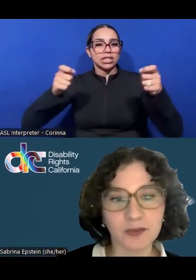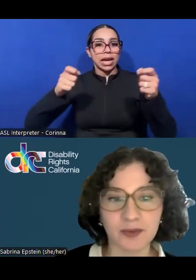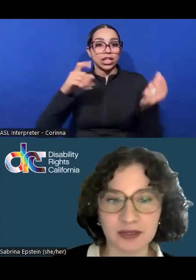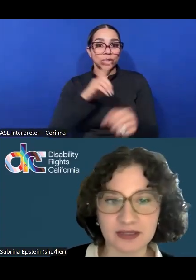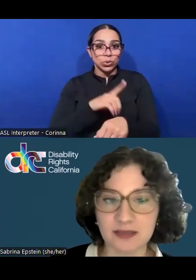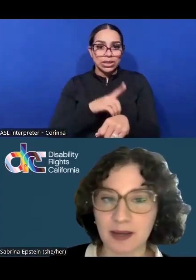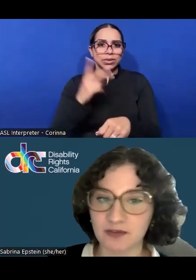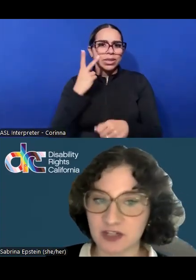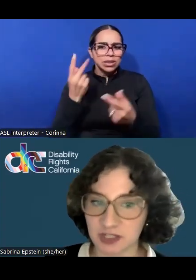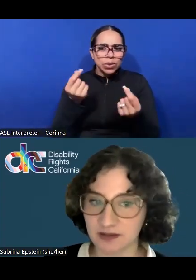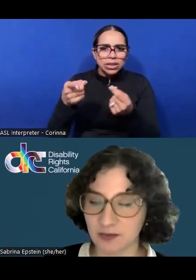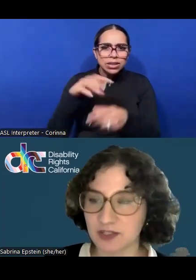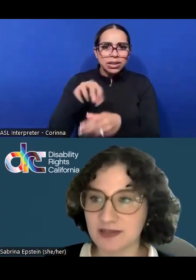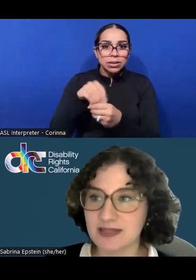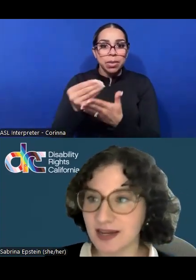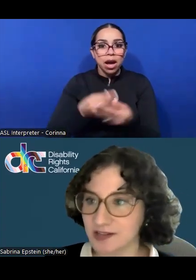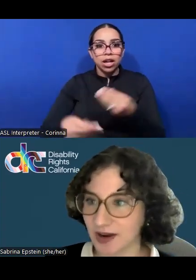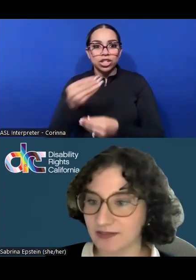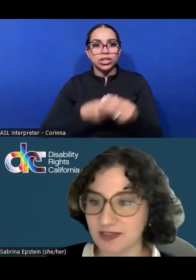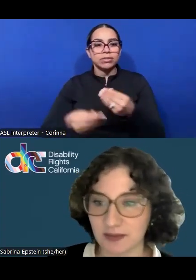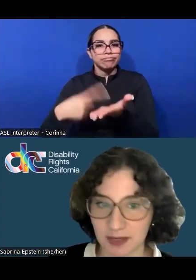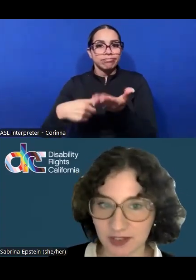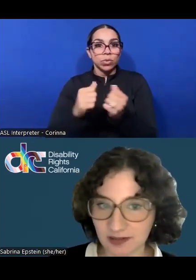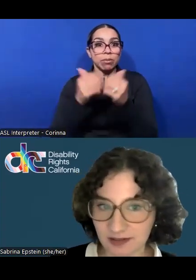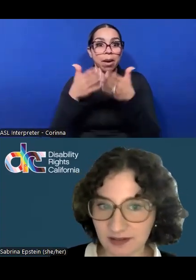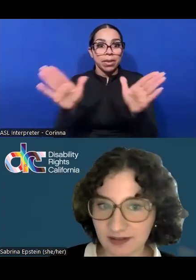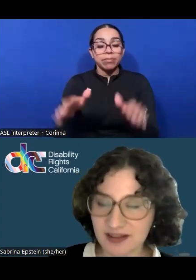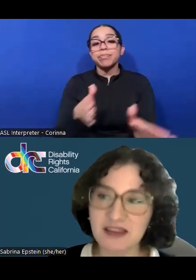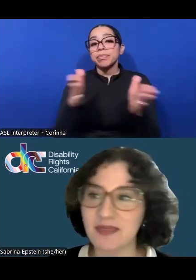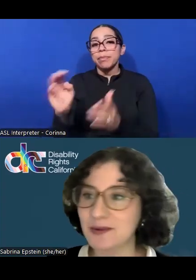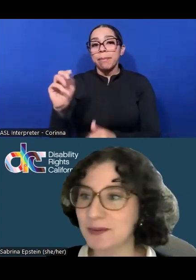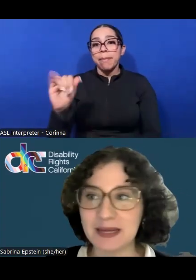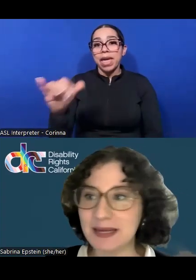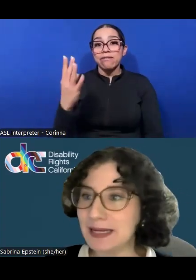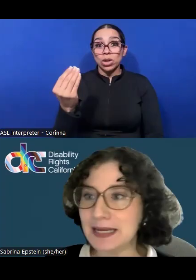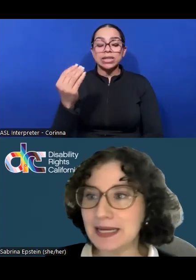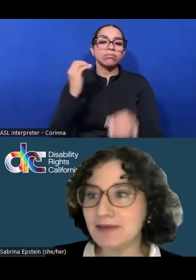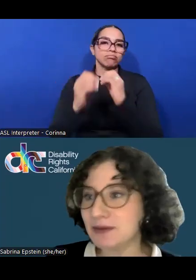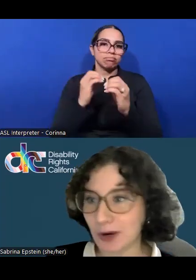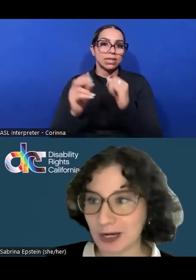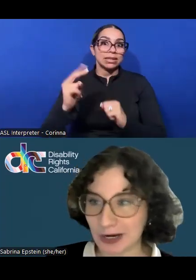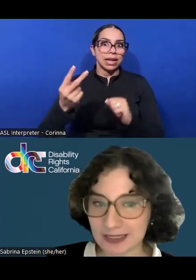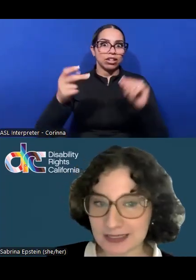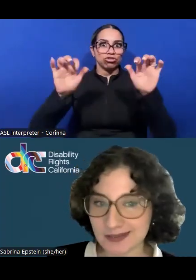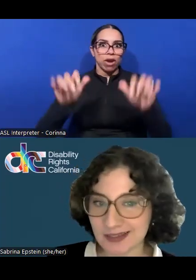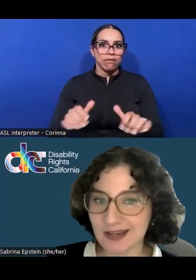will release the May revision, which is the second draft of the budget. Then there will be even more hearings.